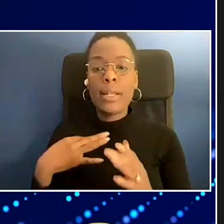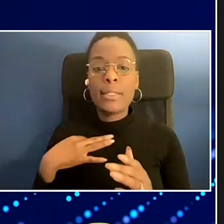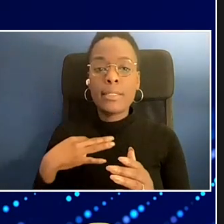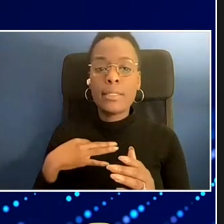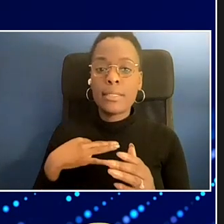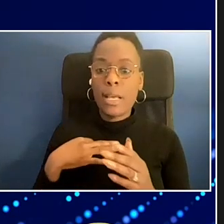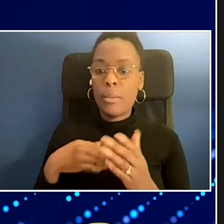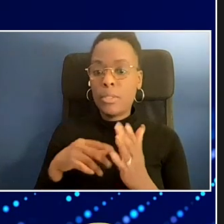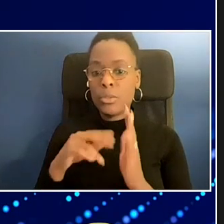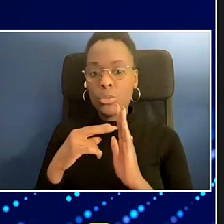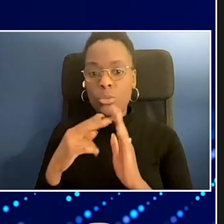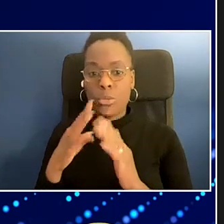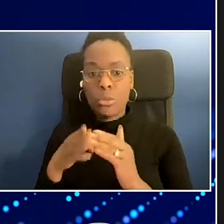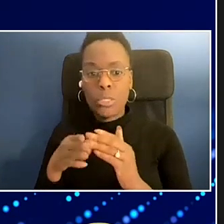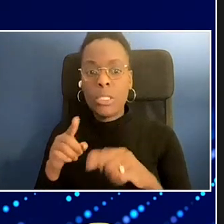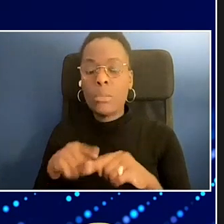valid feedback on the assignments.